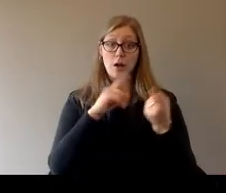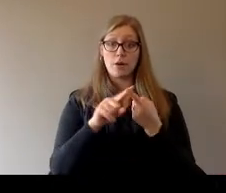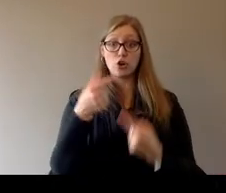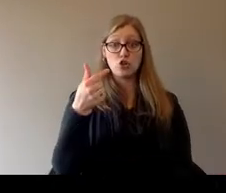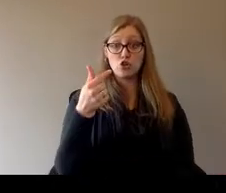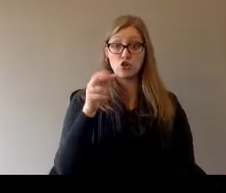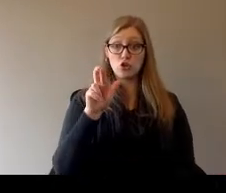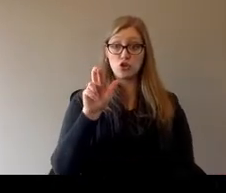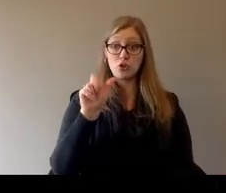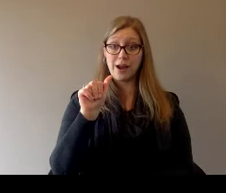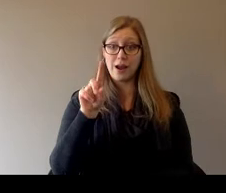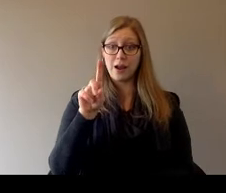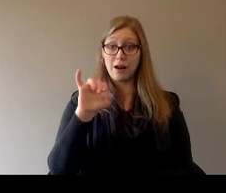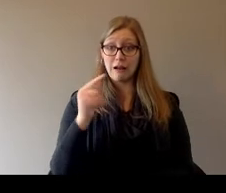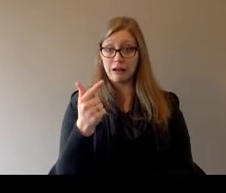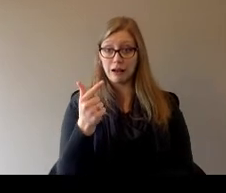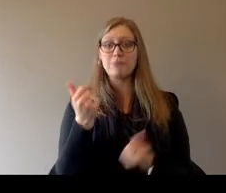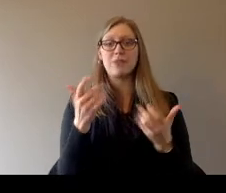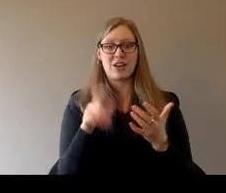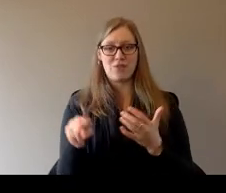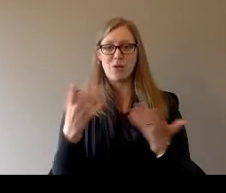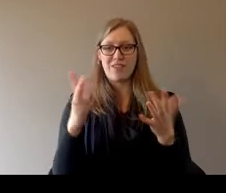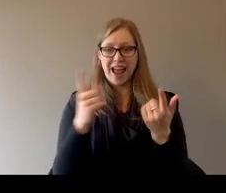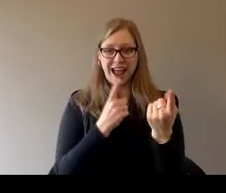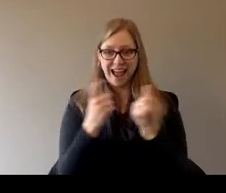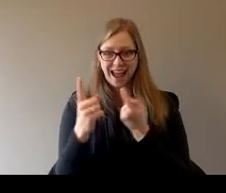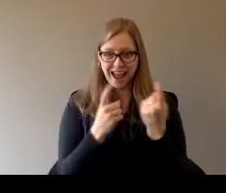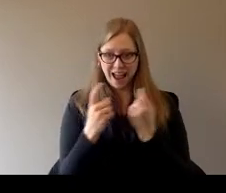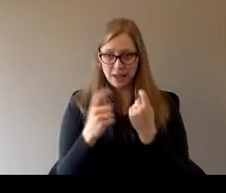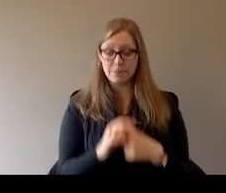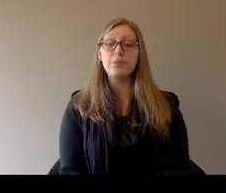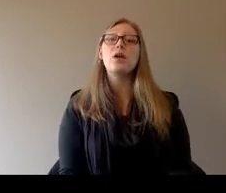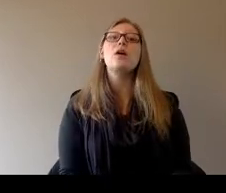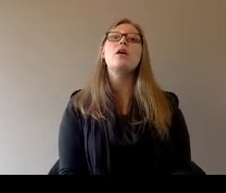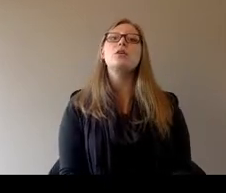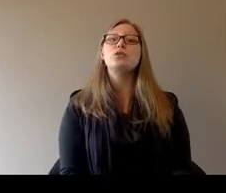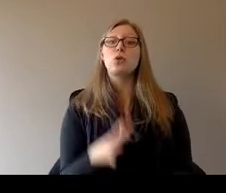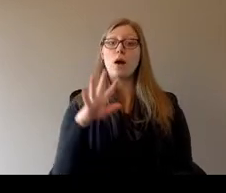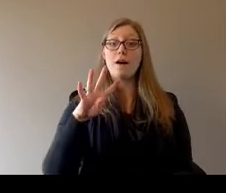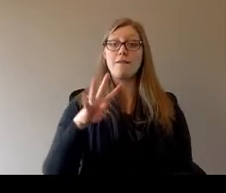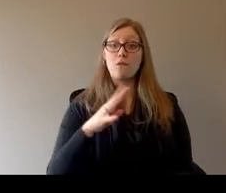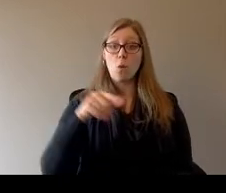So your quarter 4 grade will also be your quarter 3 grade. So try your best.